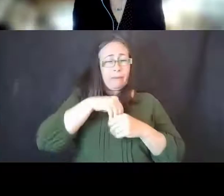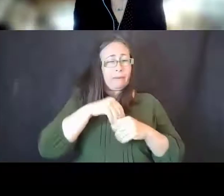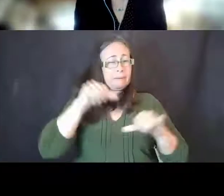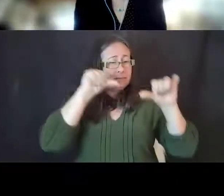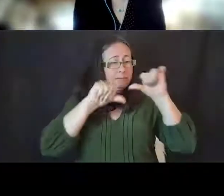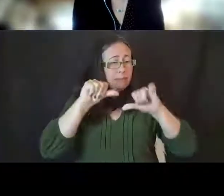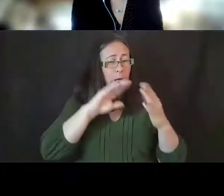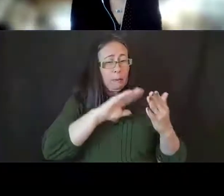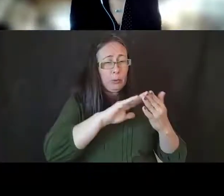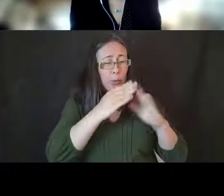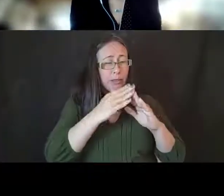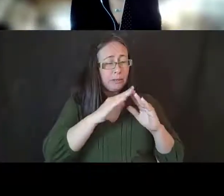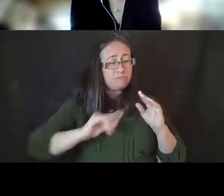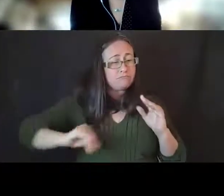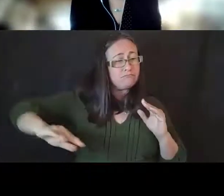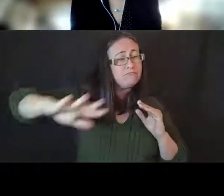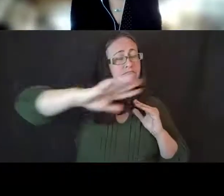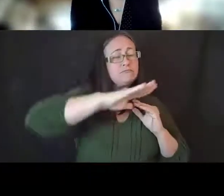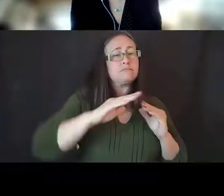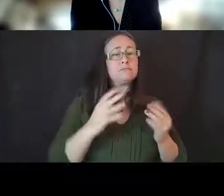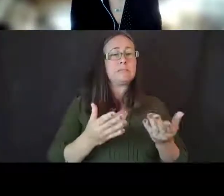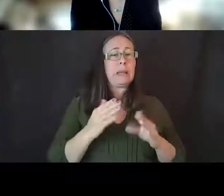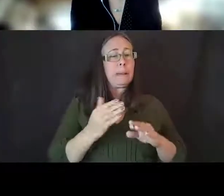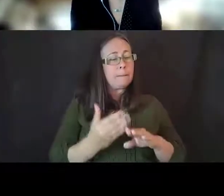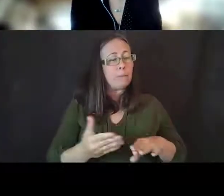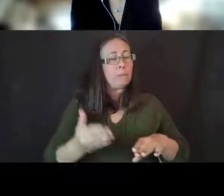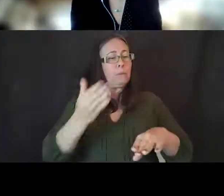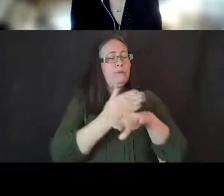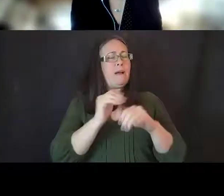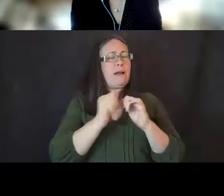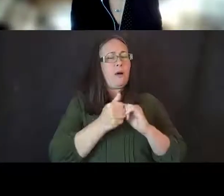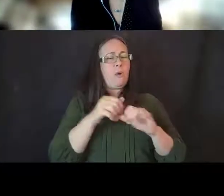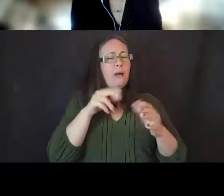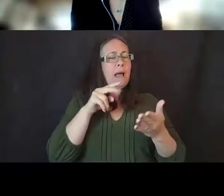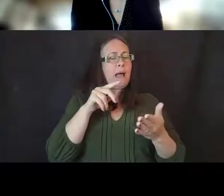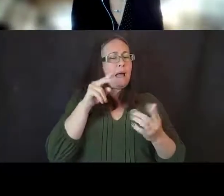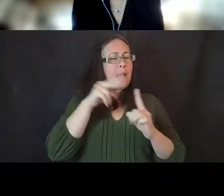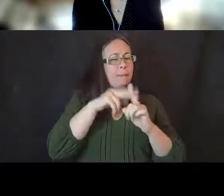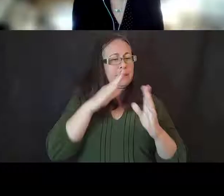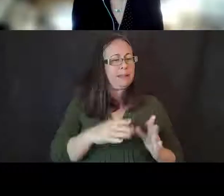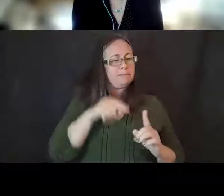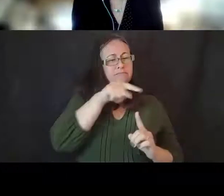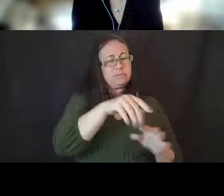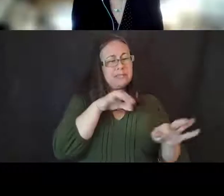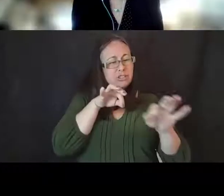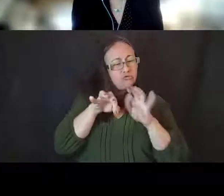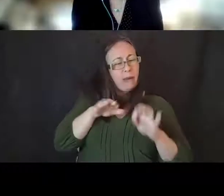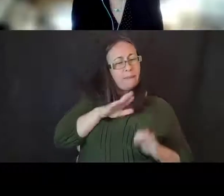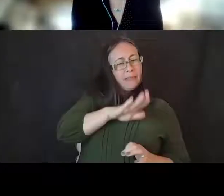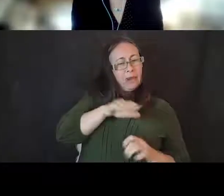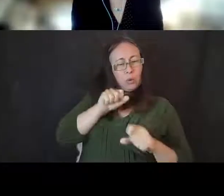We also wanted to improve the way that applicants describe their work to provide sufficient information for reviewers.